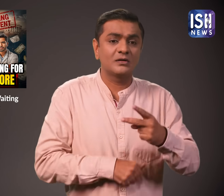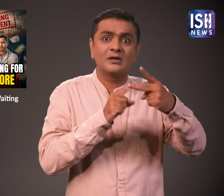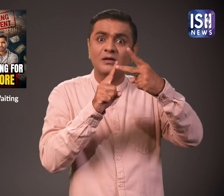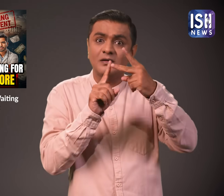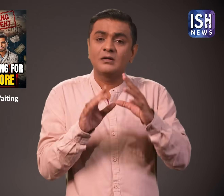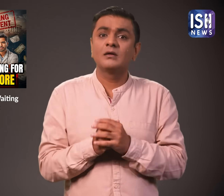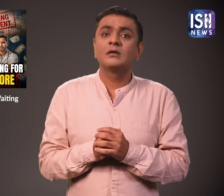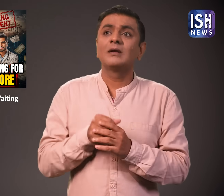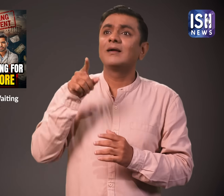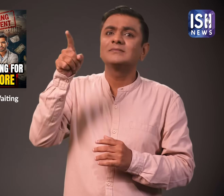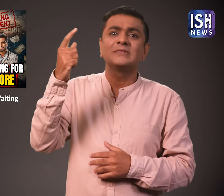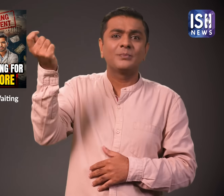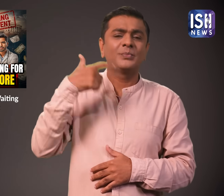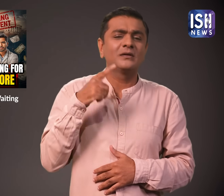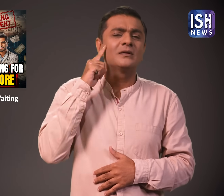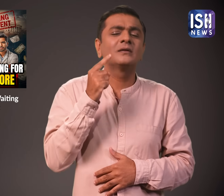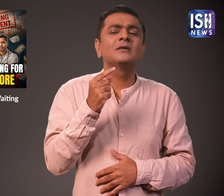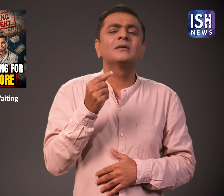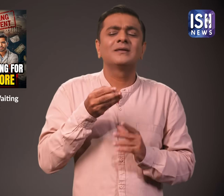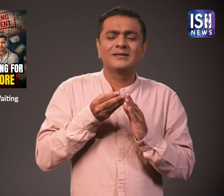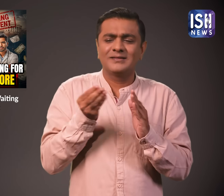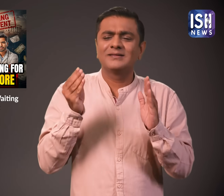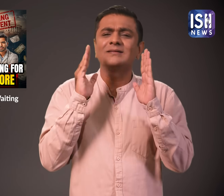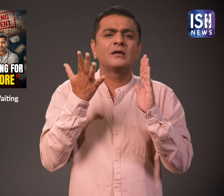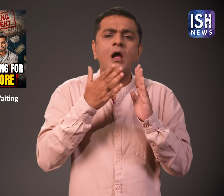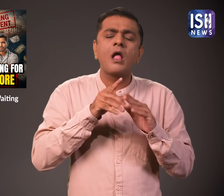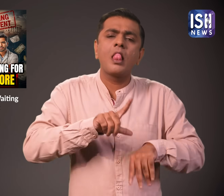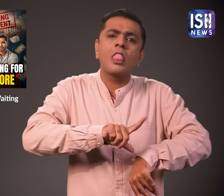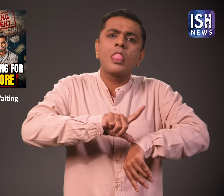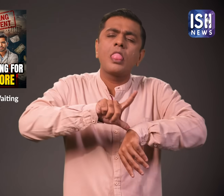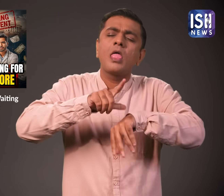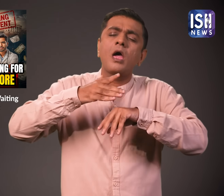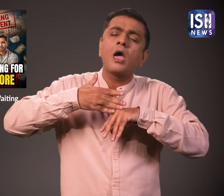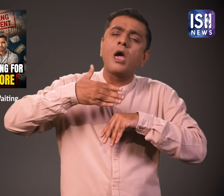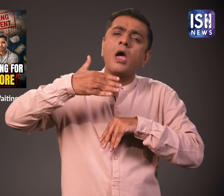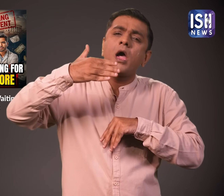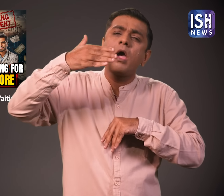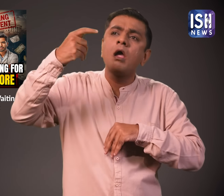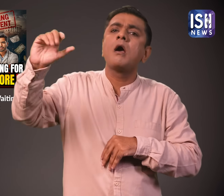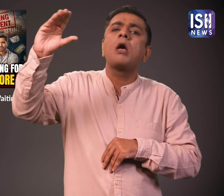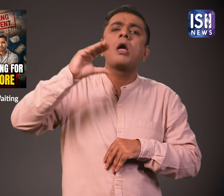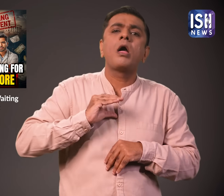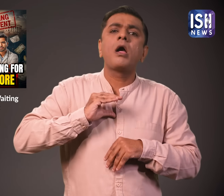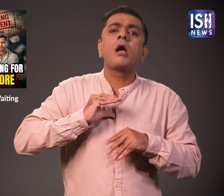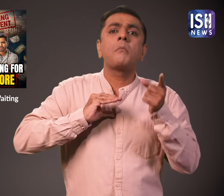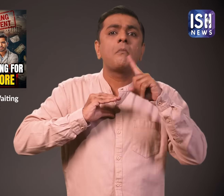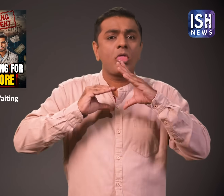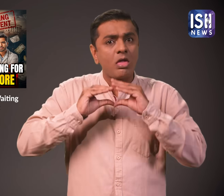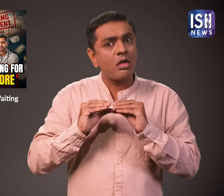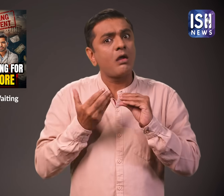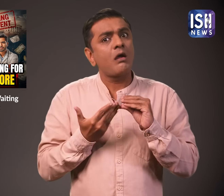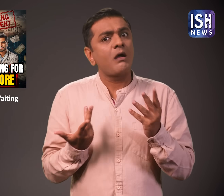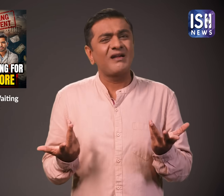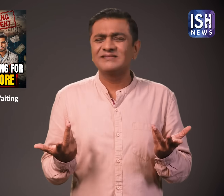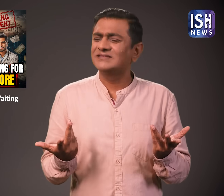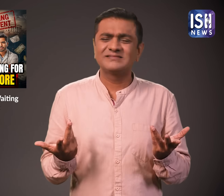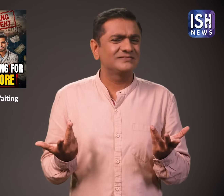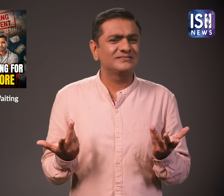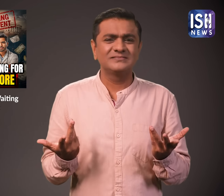Secondly, payments also take a very long time to process, making the situation worse.